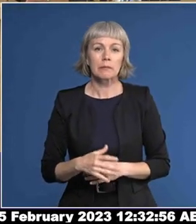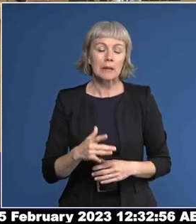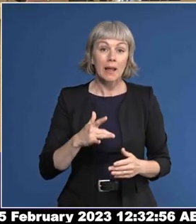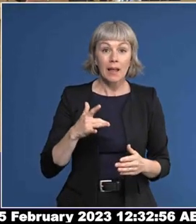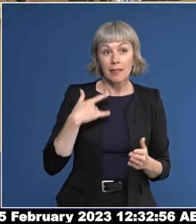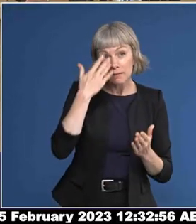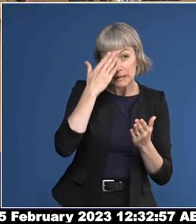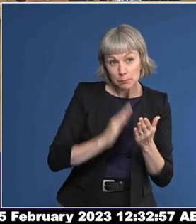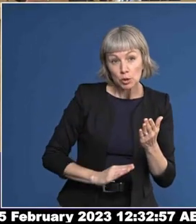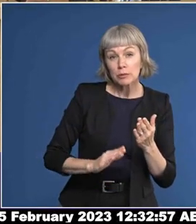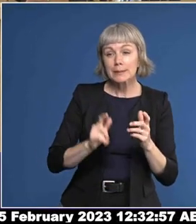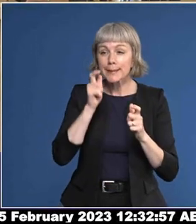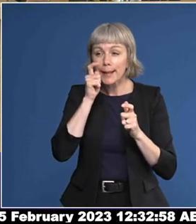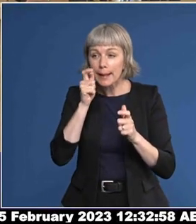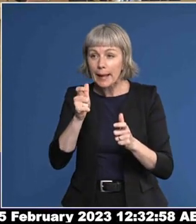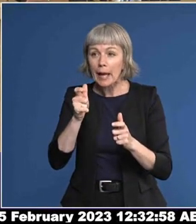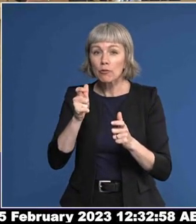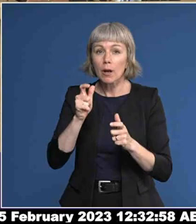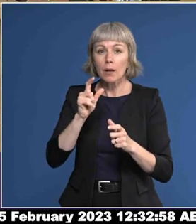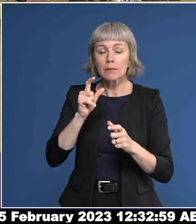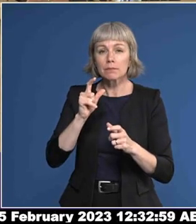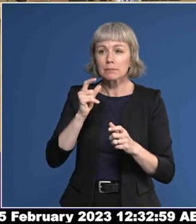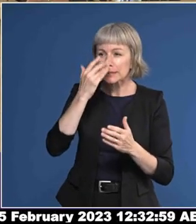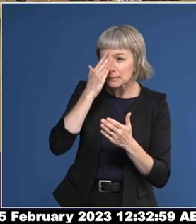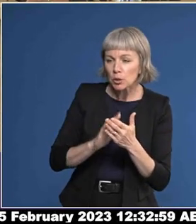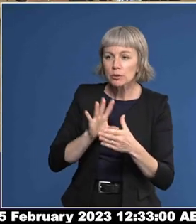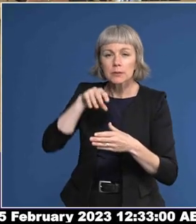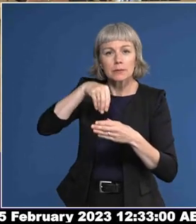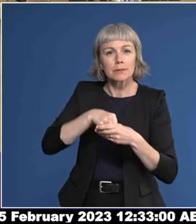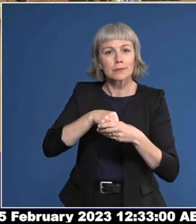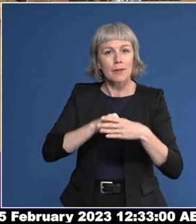the top of that skills matrix because we do prioritise that.